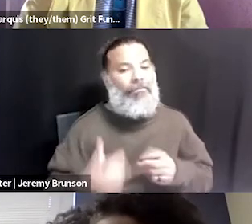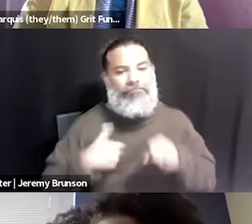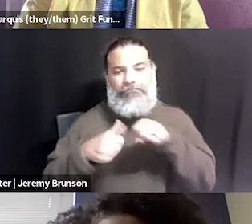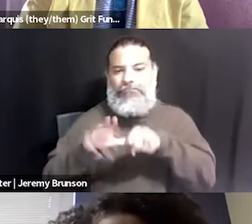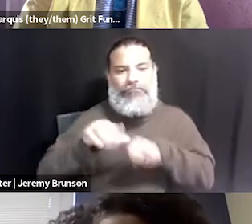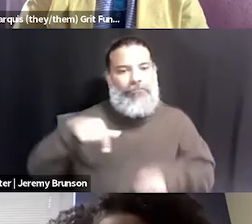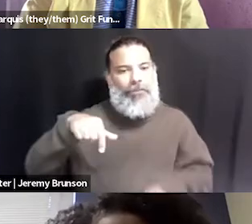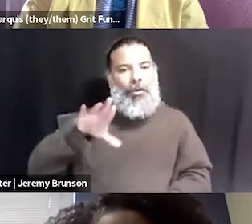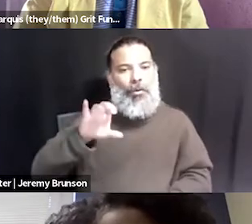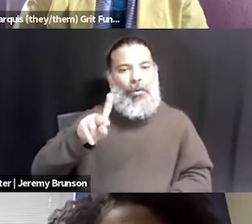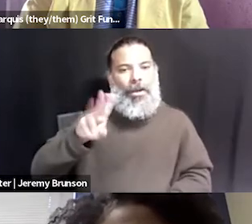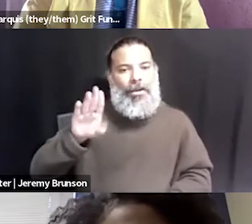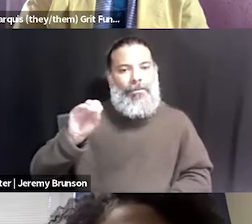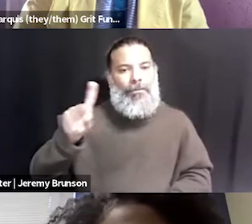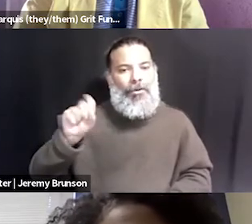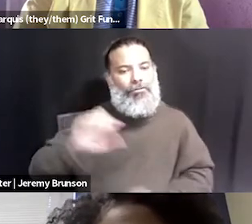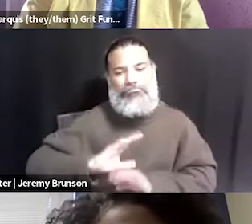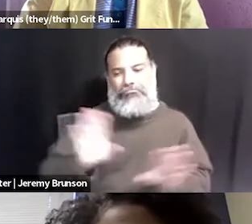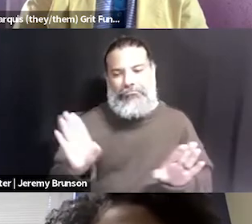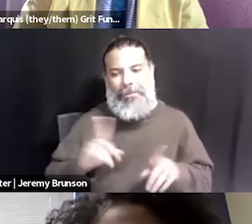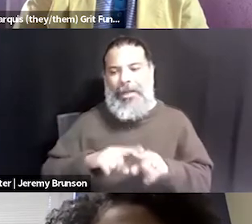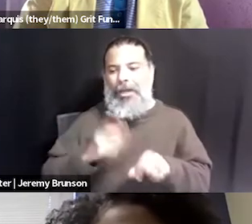I just use spreadsheet.